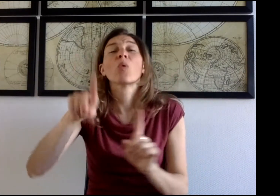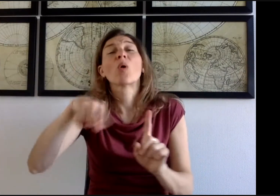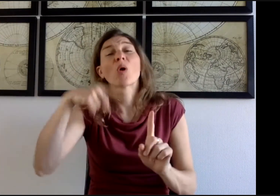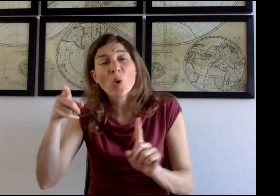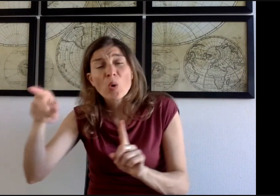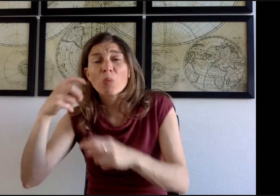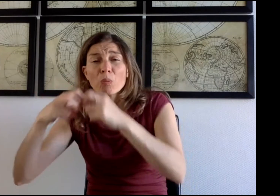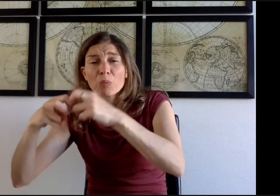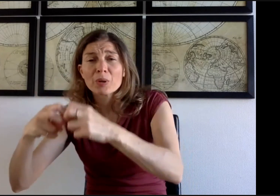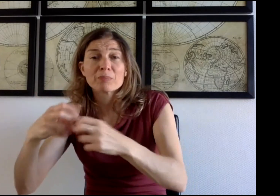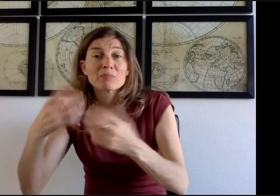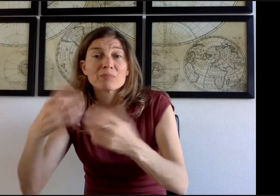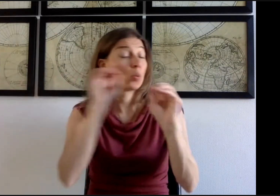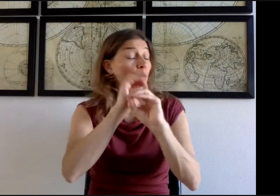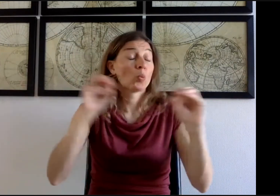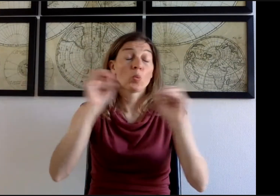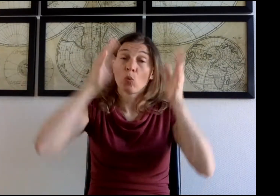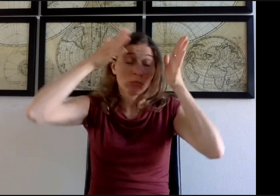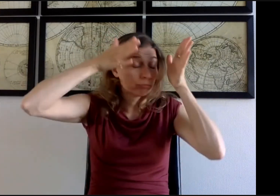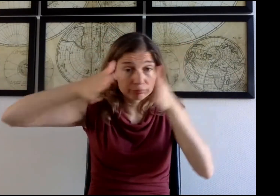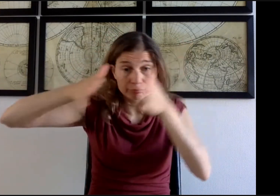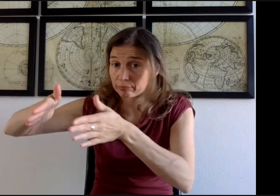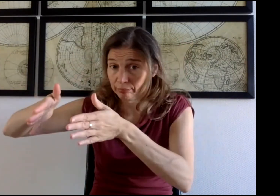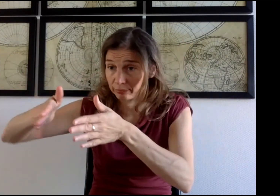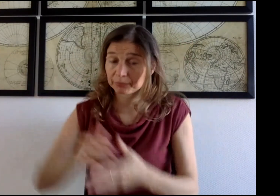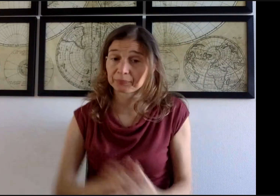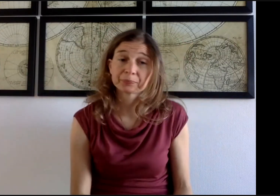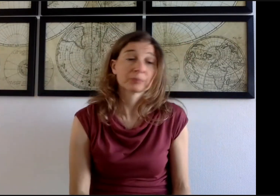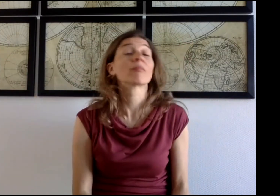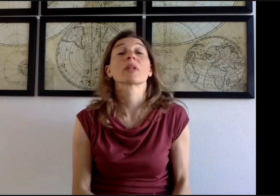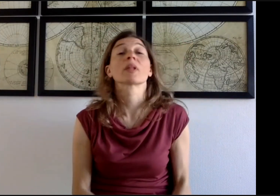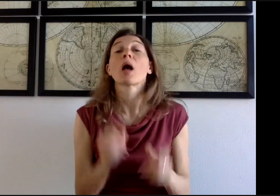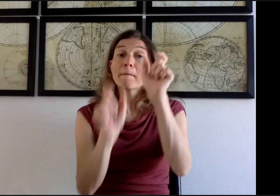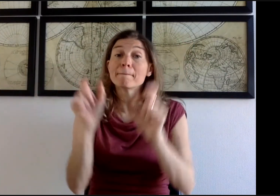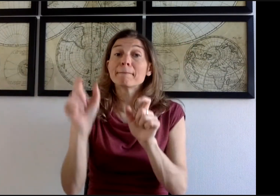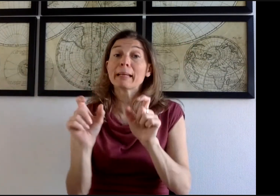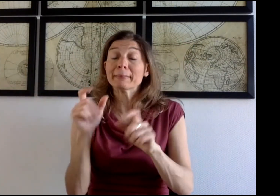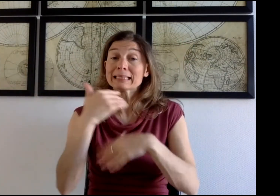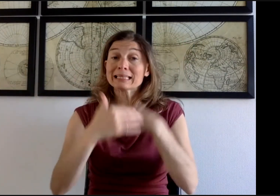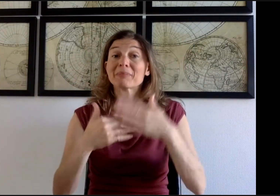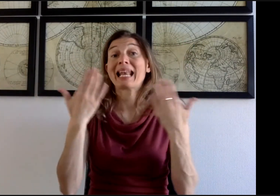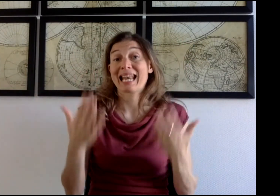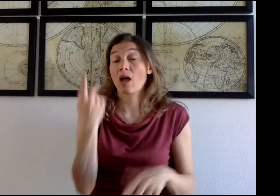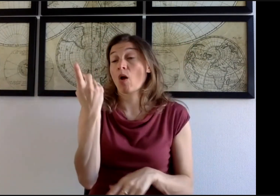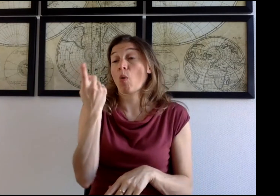Regarding persons with disability, after a month of COVID-19 pandemic,